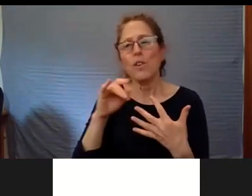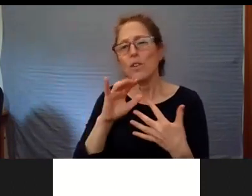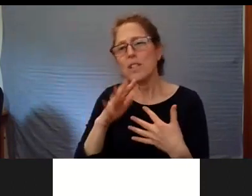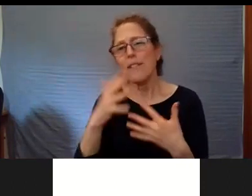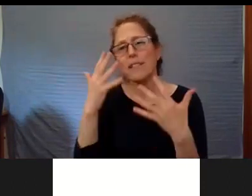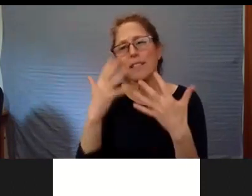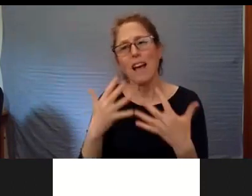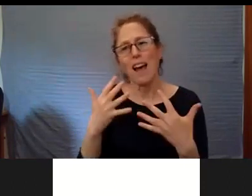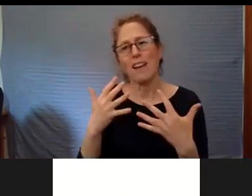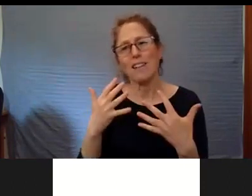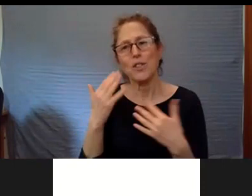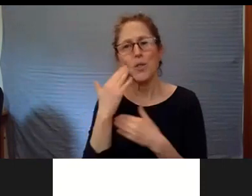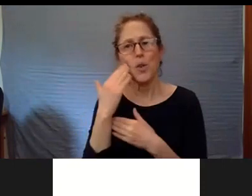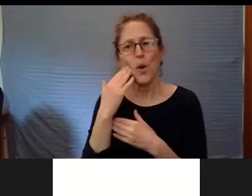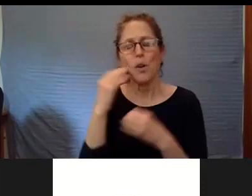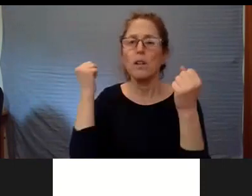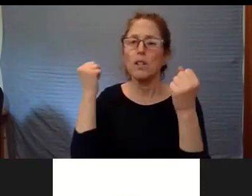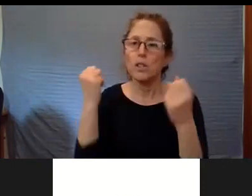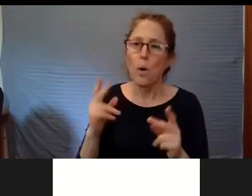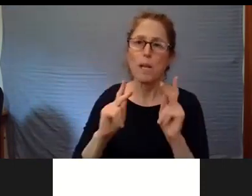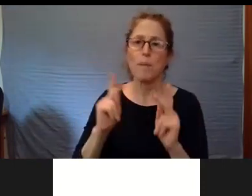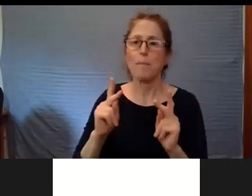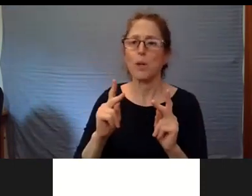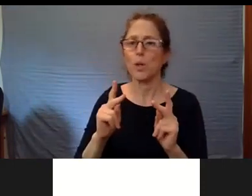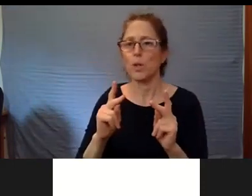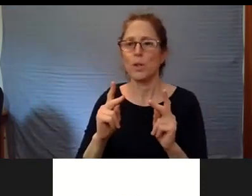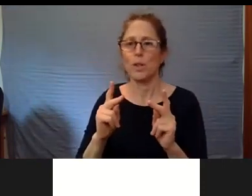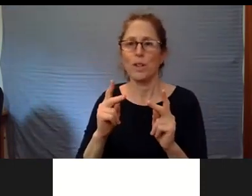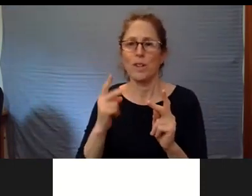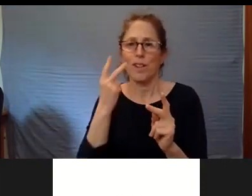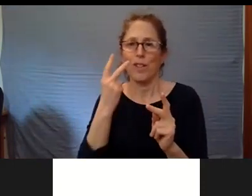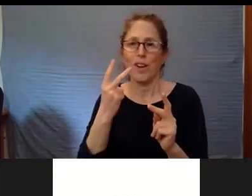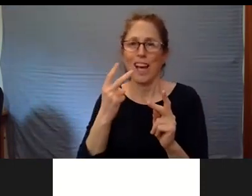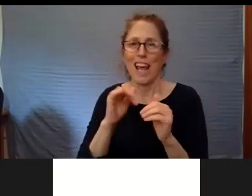to know that so many people look at the way